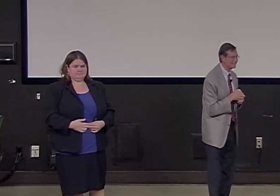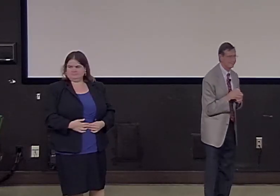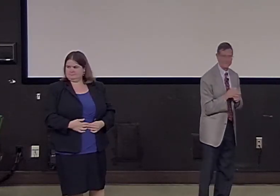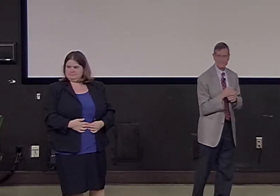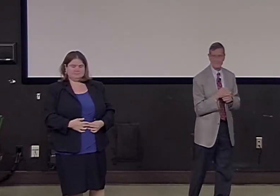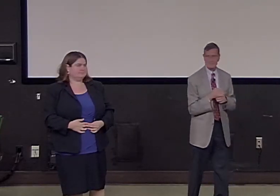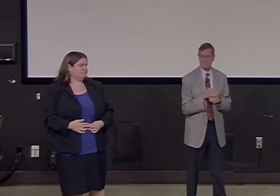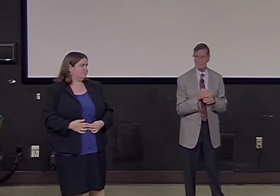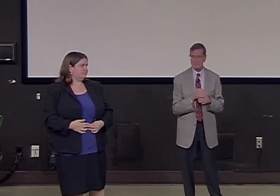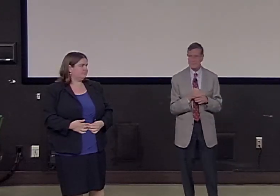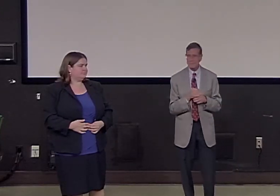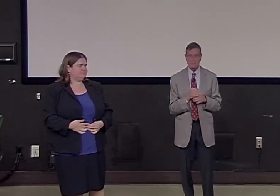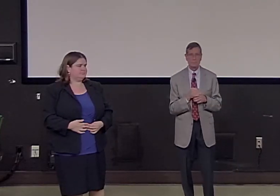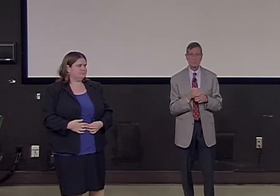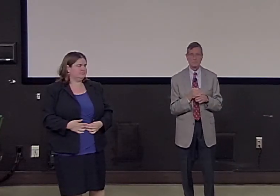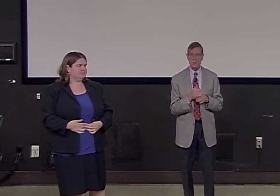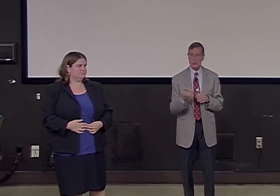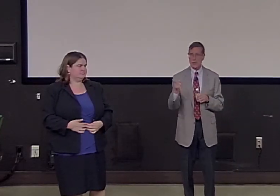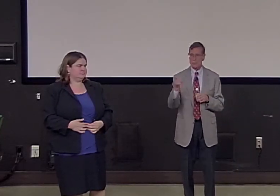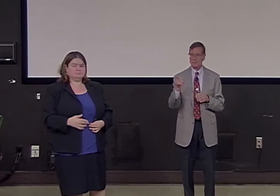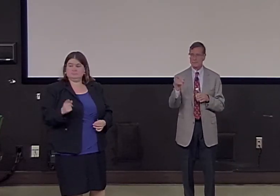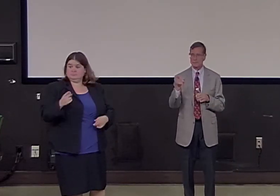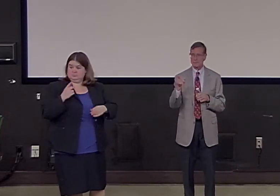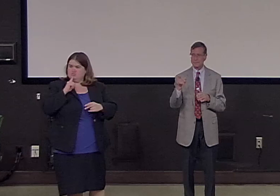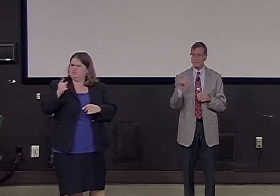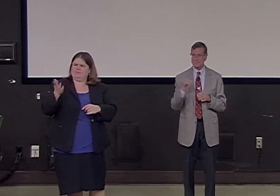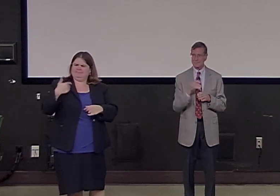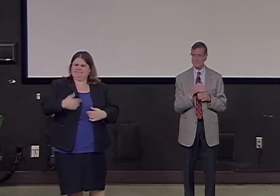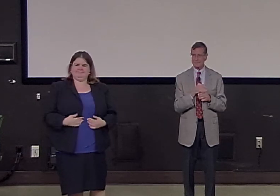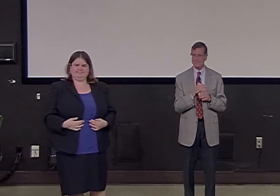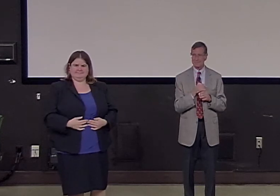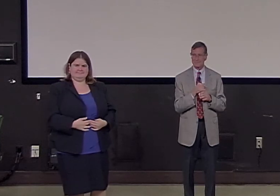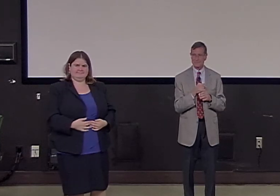Thank you. Sure.